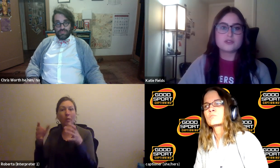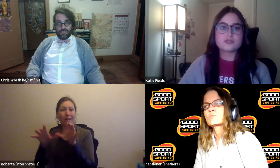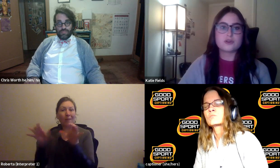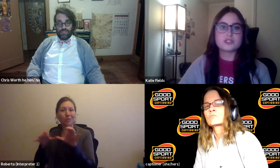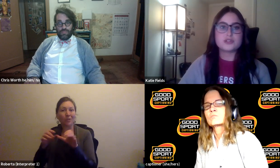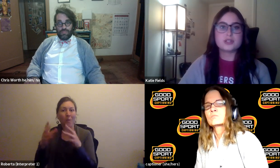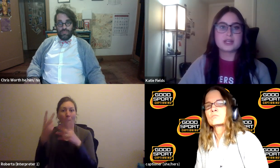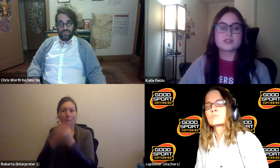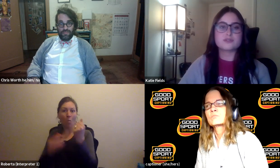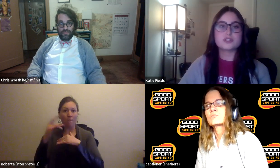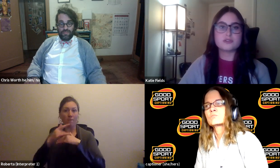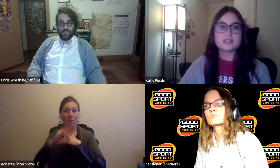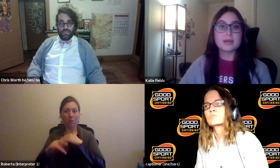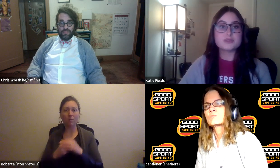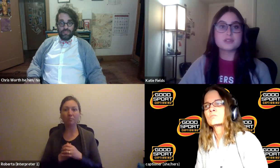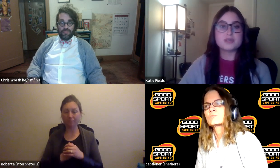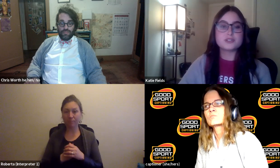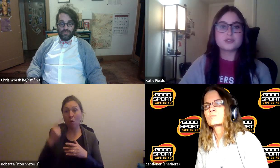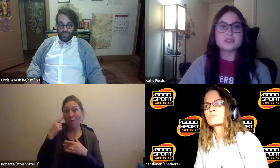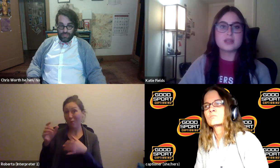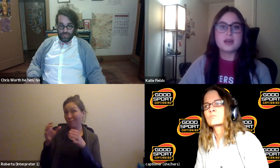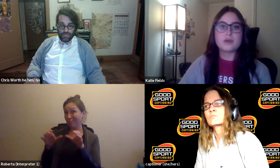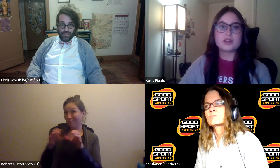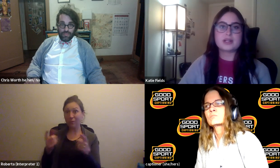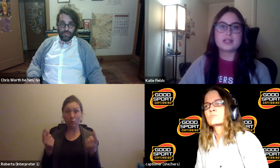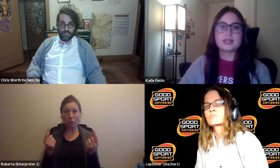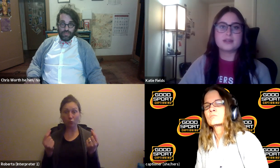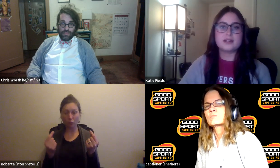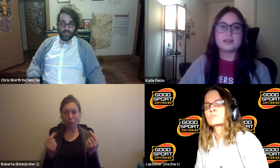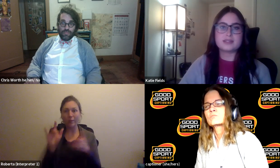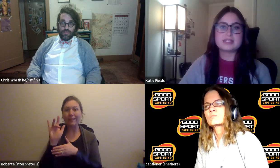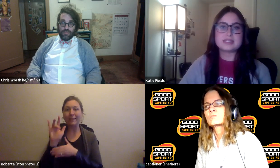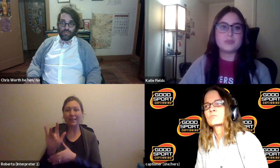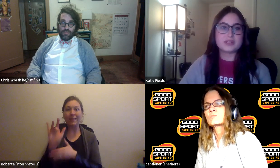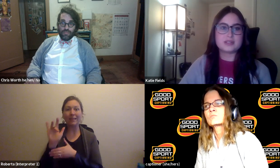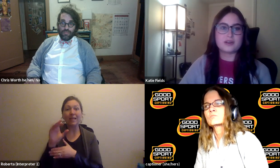so to utilize those closed caption features, you're going to click the cc button on the